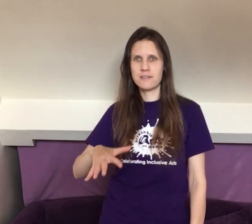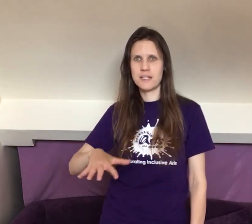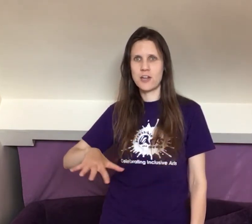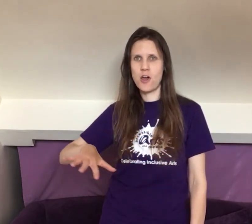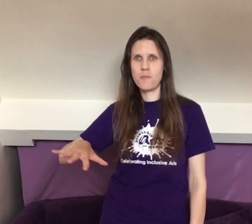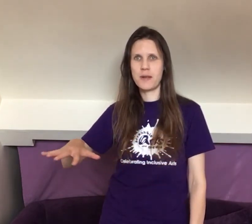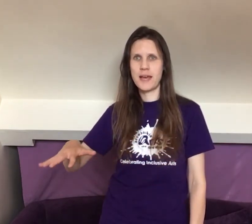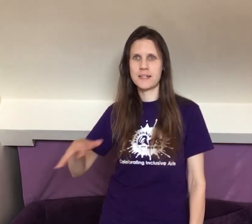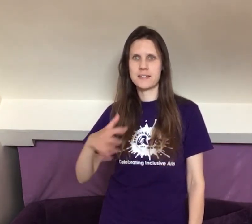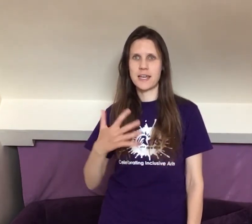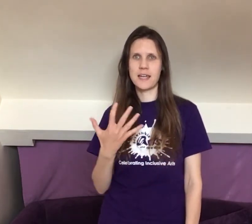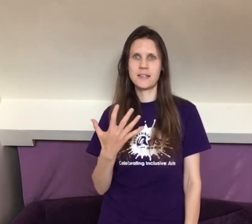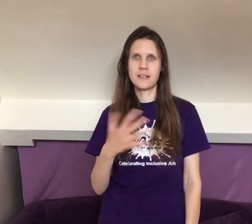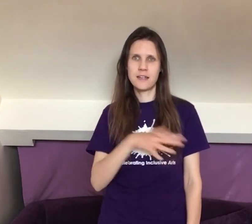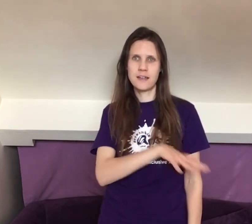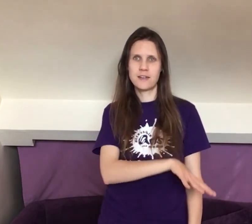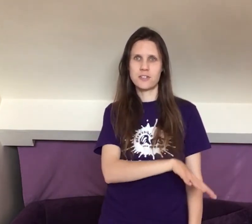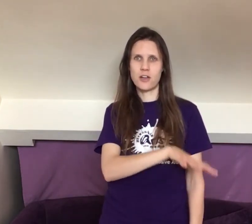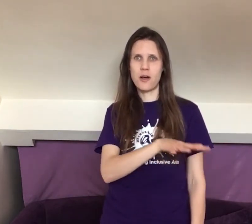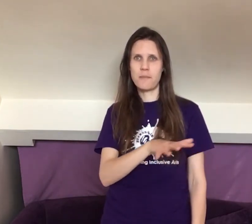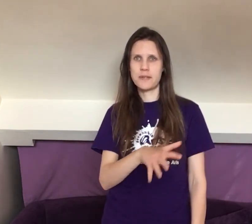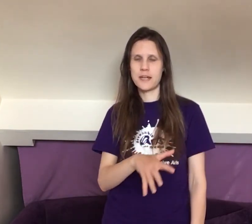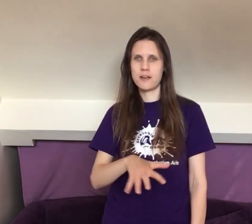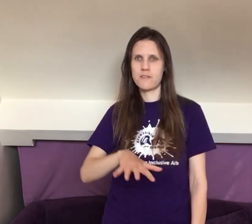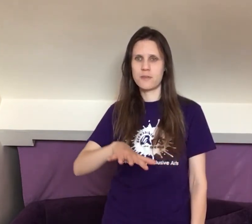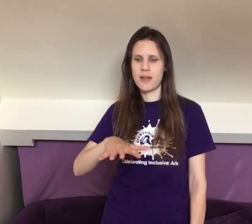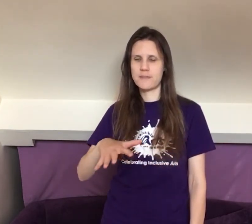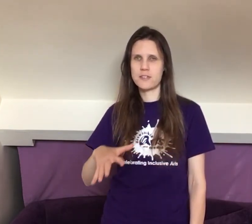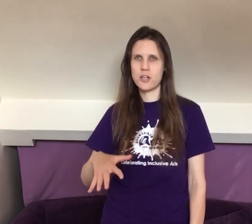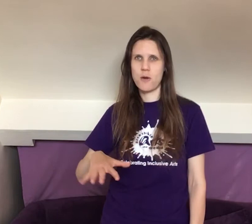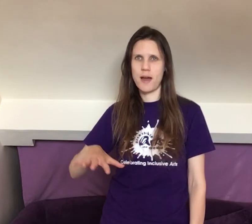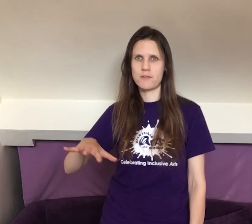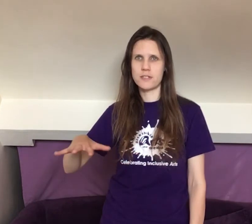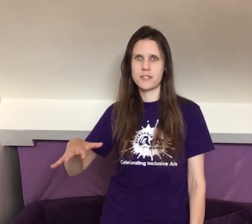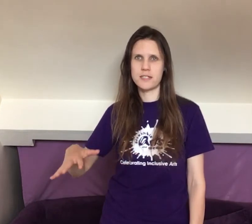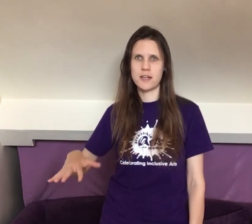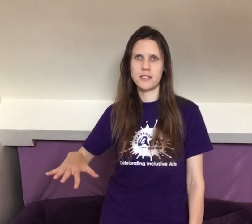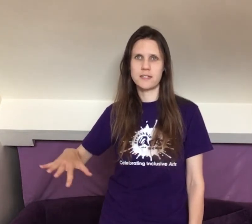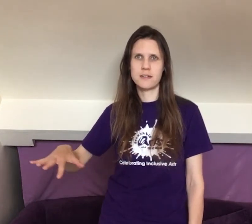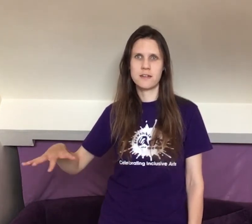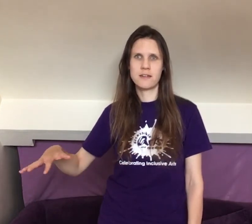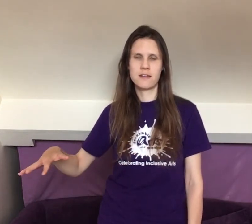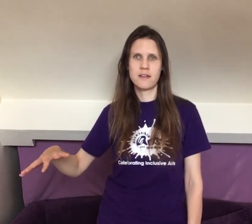You need an open hand again. It’s going up and down over the waves as you go out to the side.